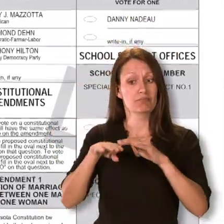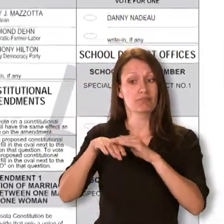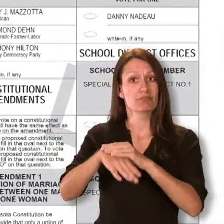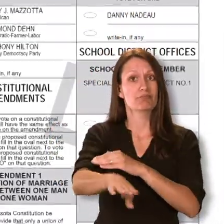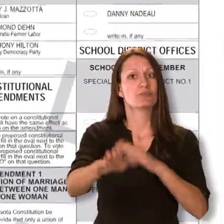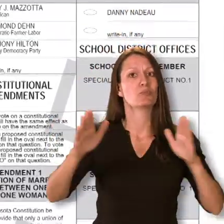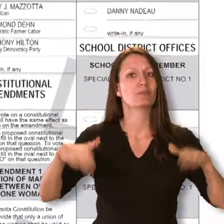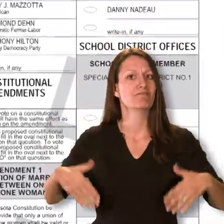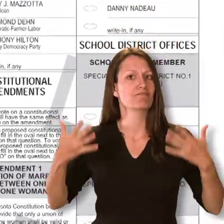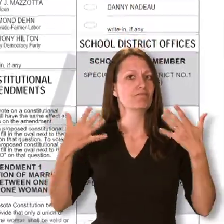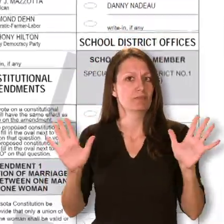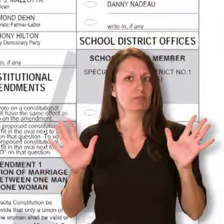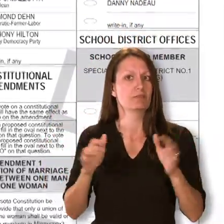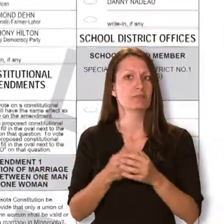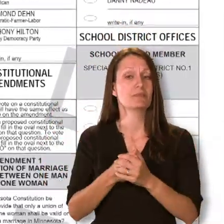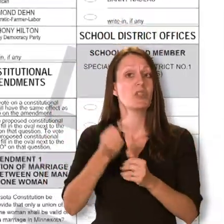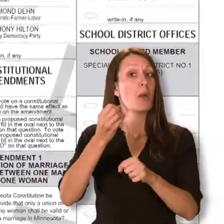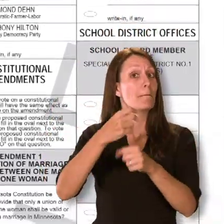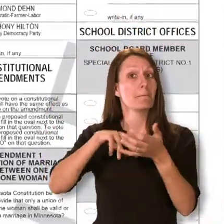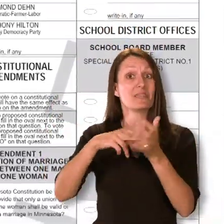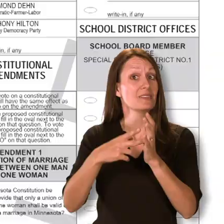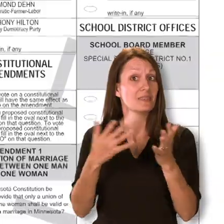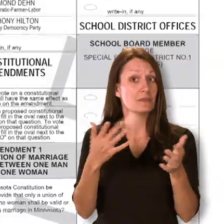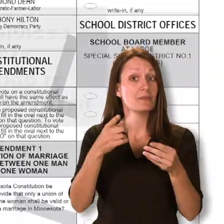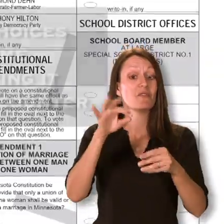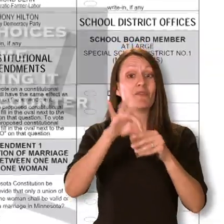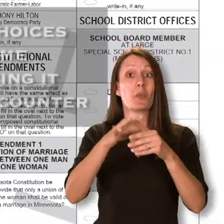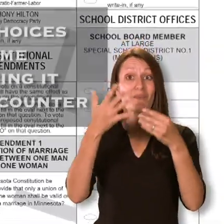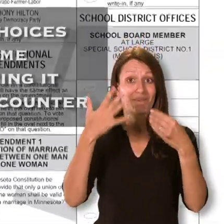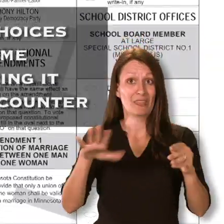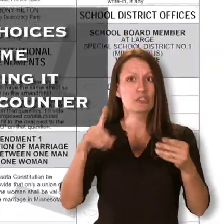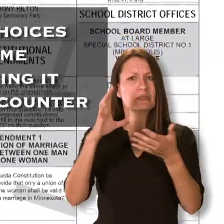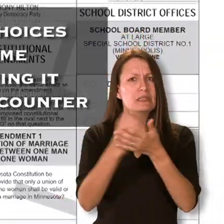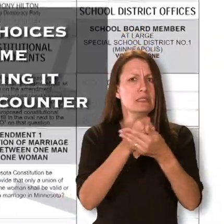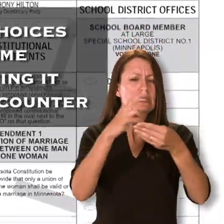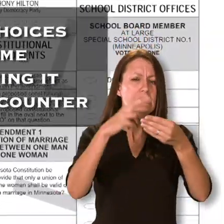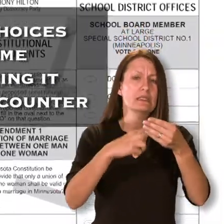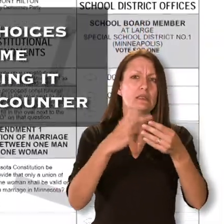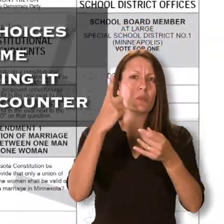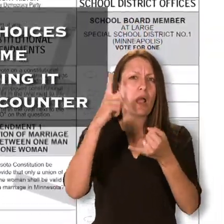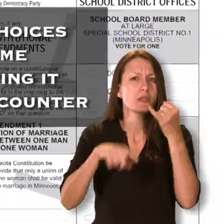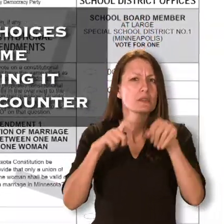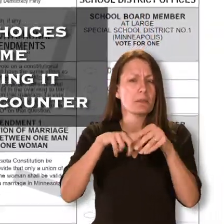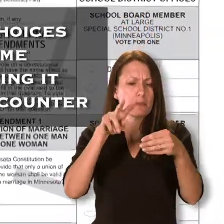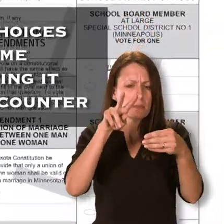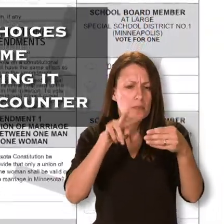You can't change it after that, so be sure to take a minute to review your choices one last time